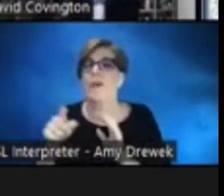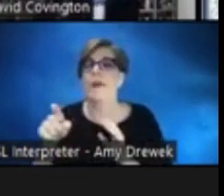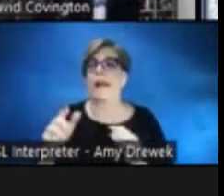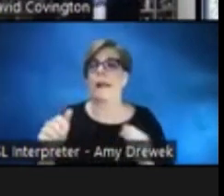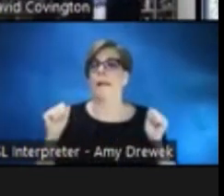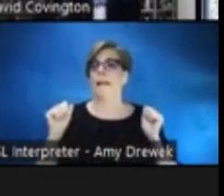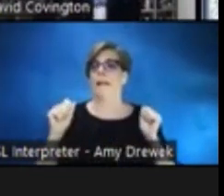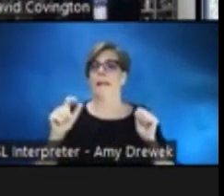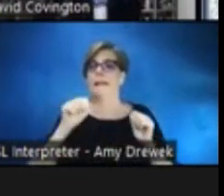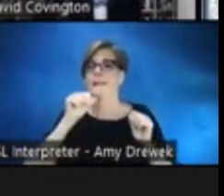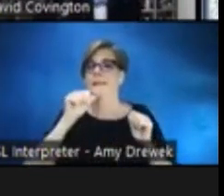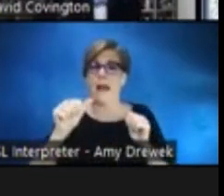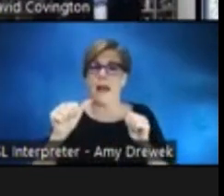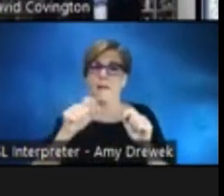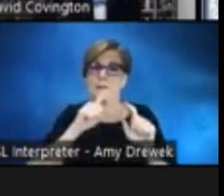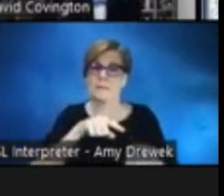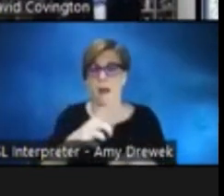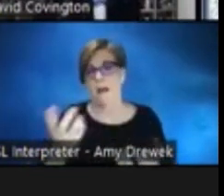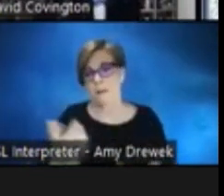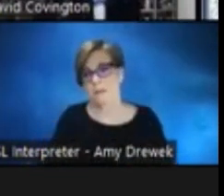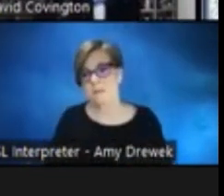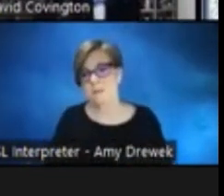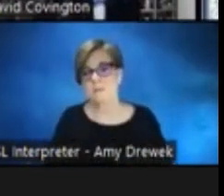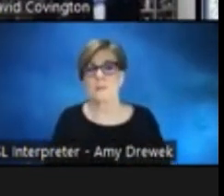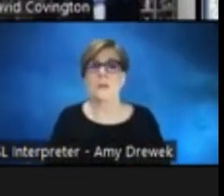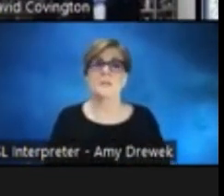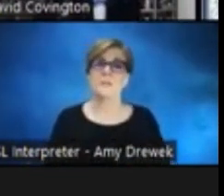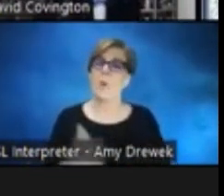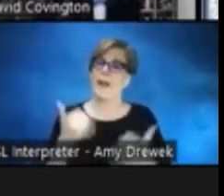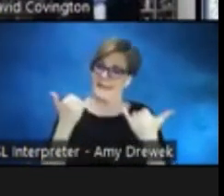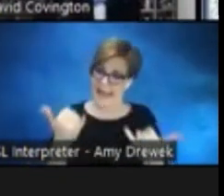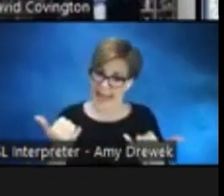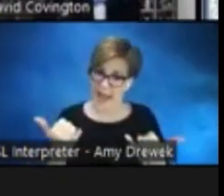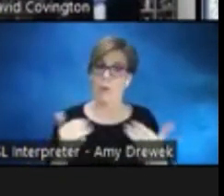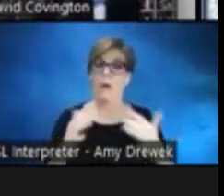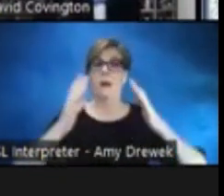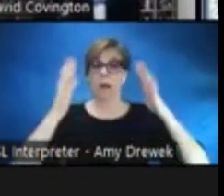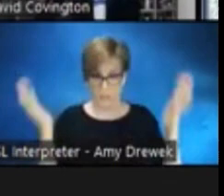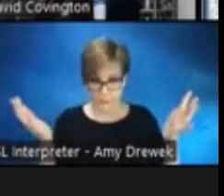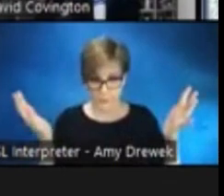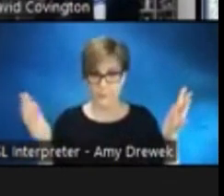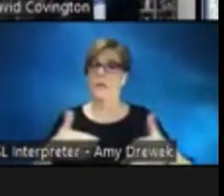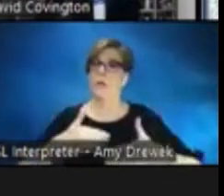IT IS A NEW DAY AND WE ARE GOING TO TAKE IT AND MOVE FORWARD.